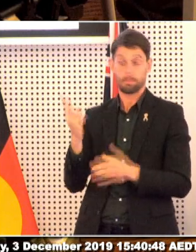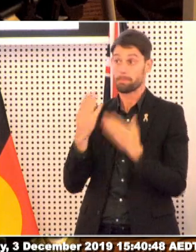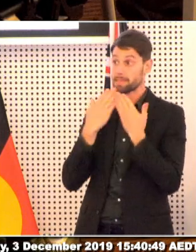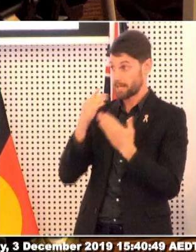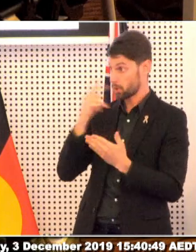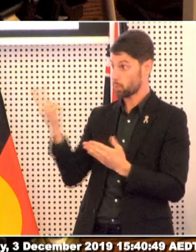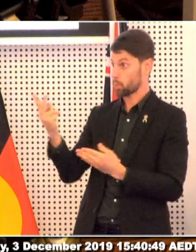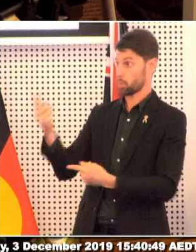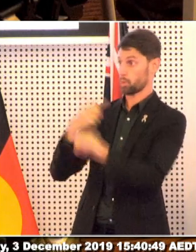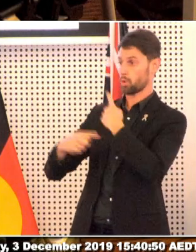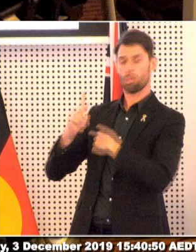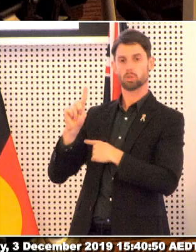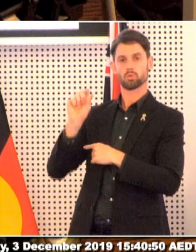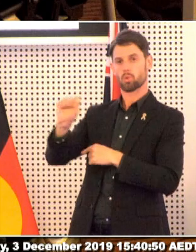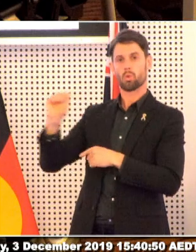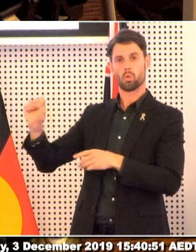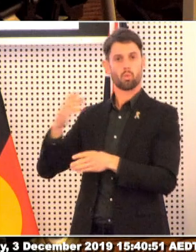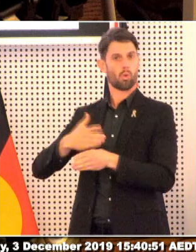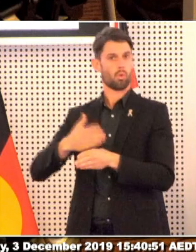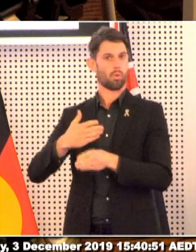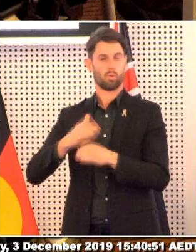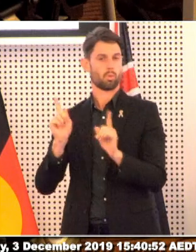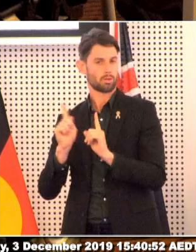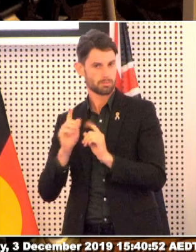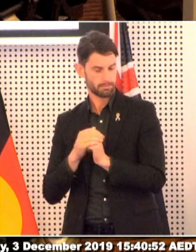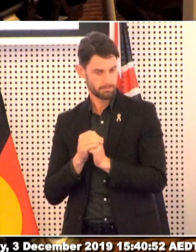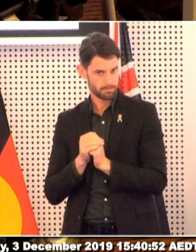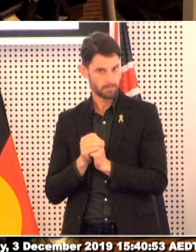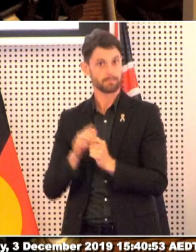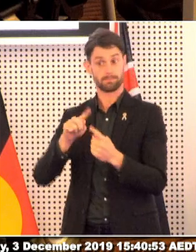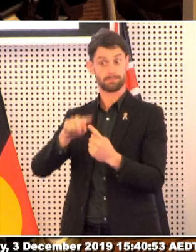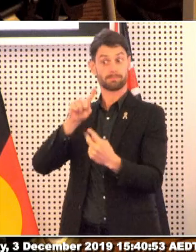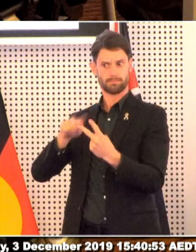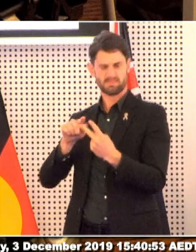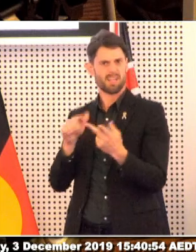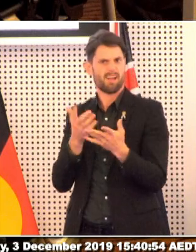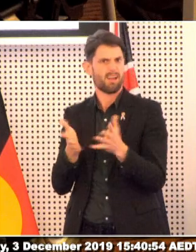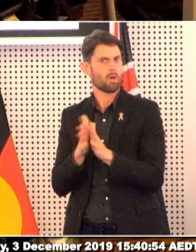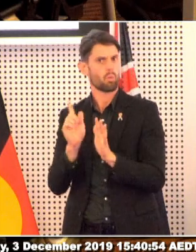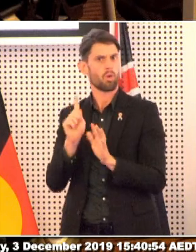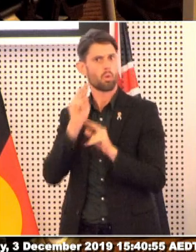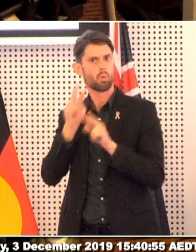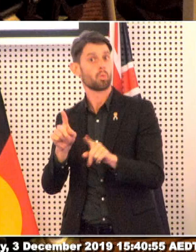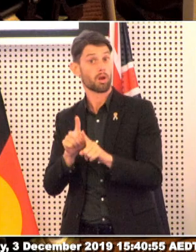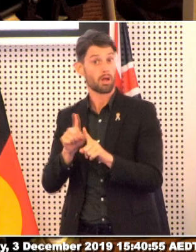particular role is and then how that sort of operates in a practical setting. So who would like to go first?